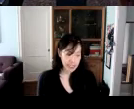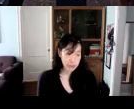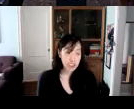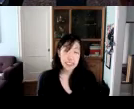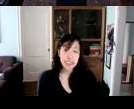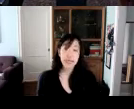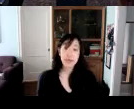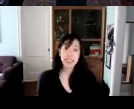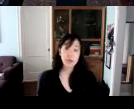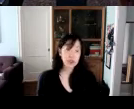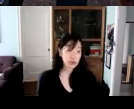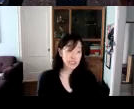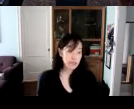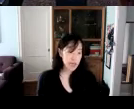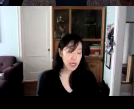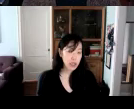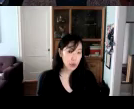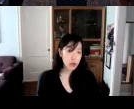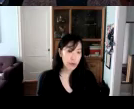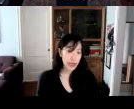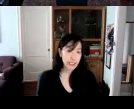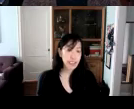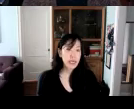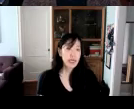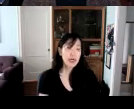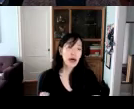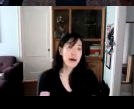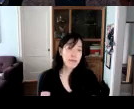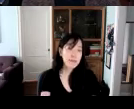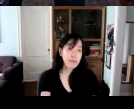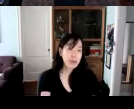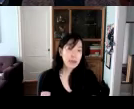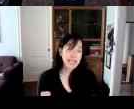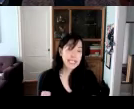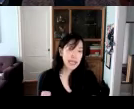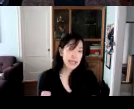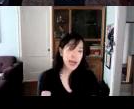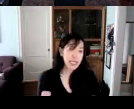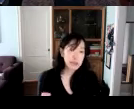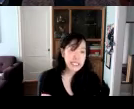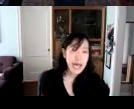which is the same place where you submitted your grant. That second line, you will sign